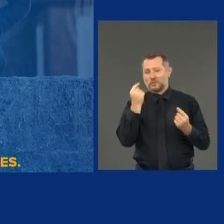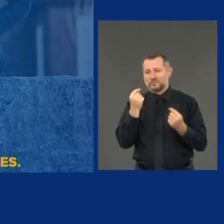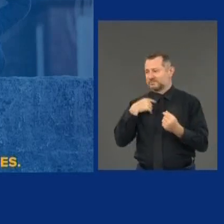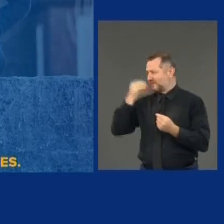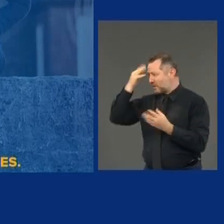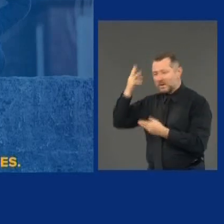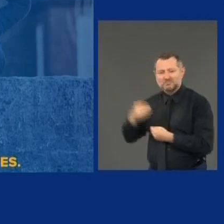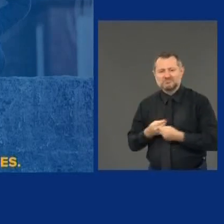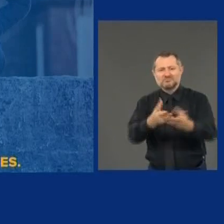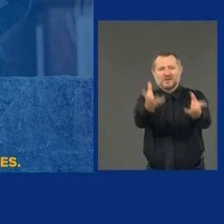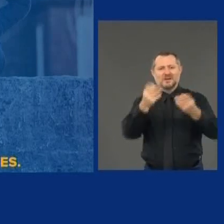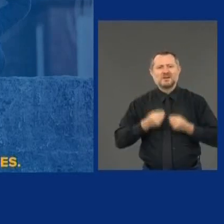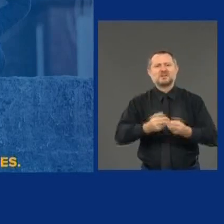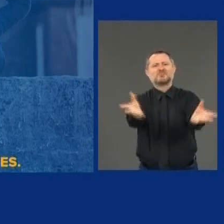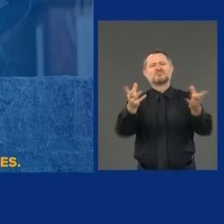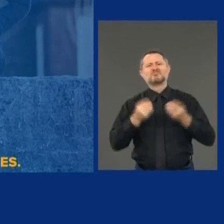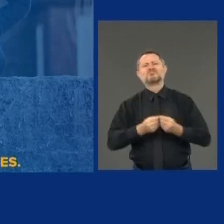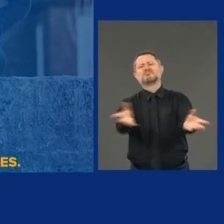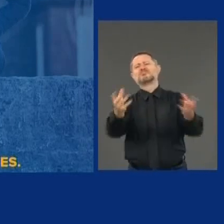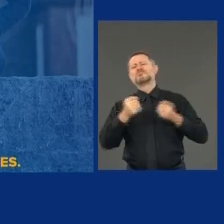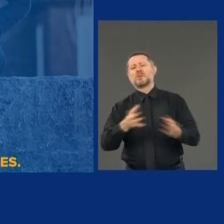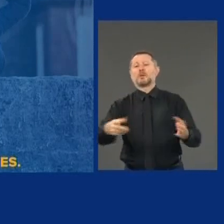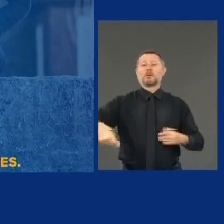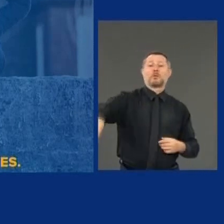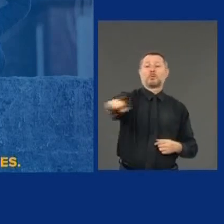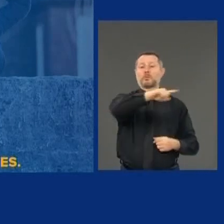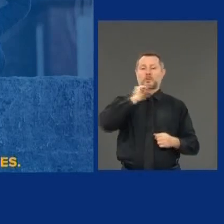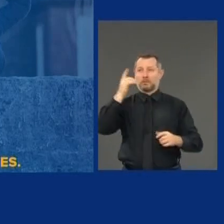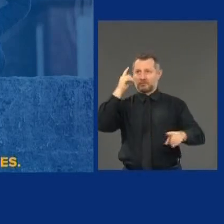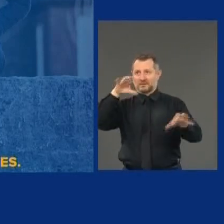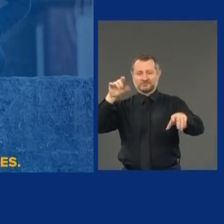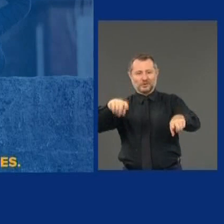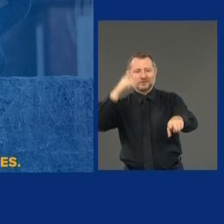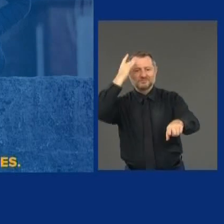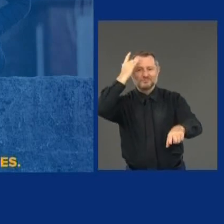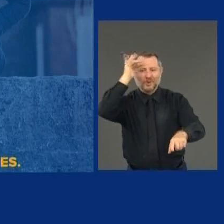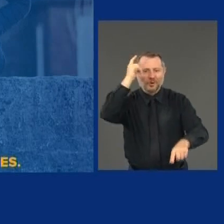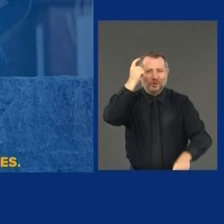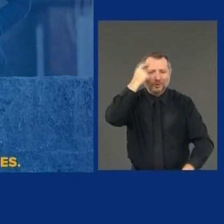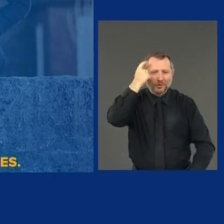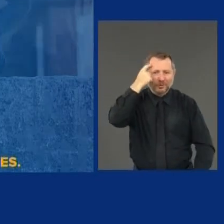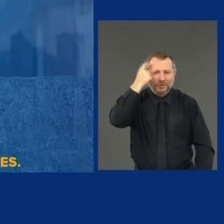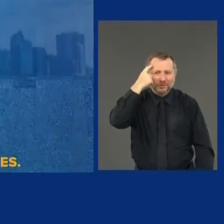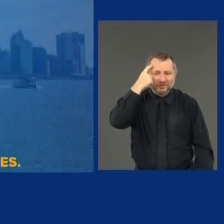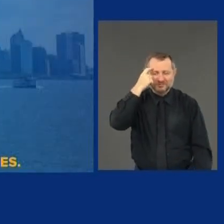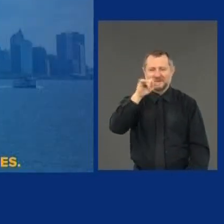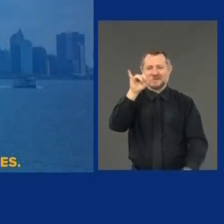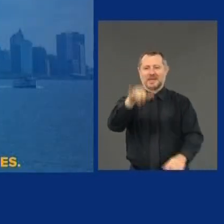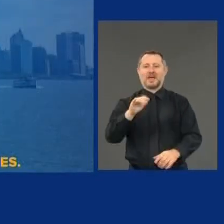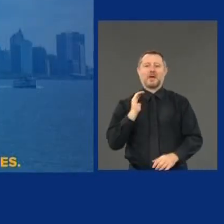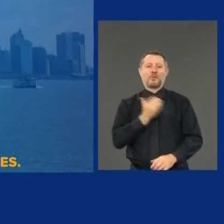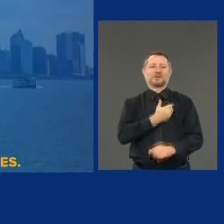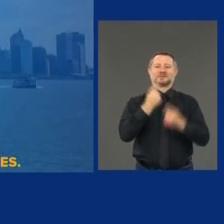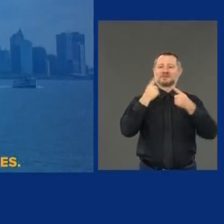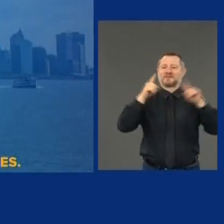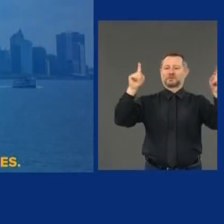DAYS. ALL I DID WAS GIVE INFORMATION TO PEOPLE AND THEN PEOPLE ACTED